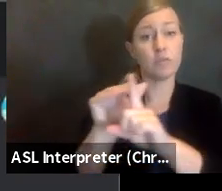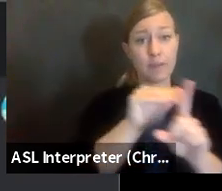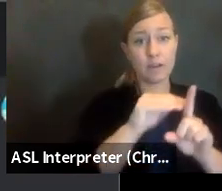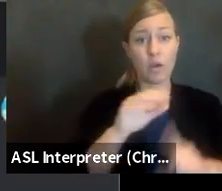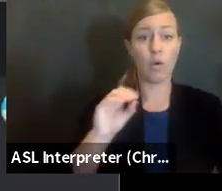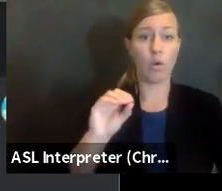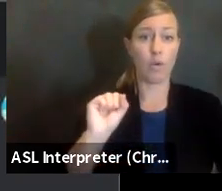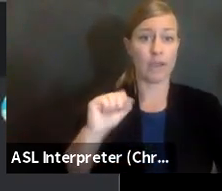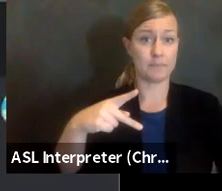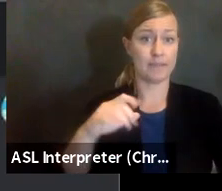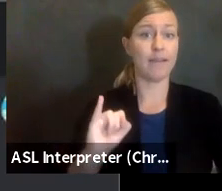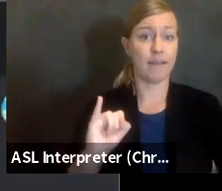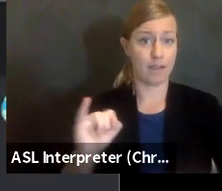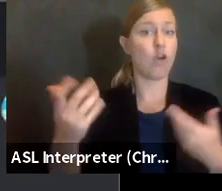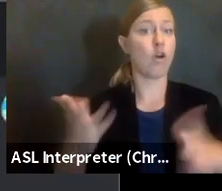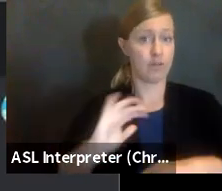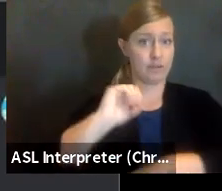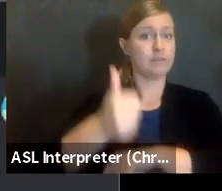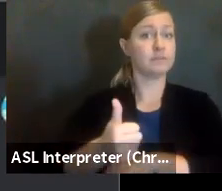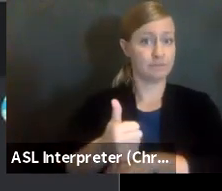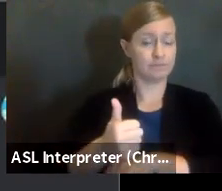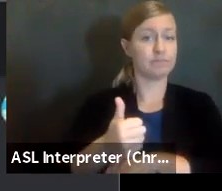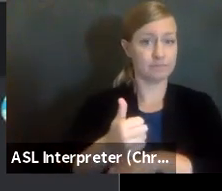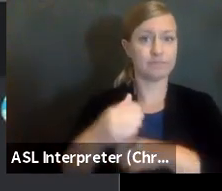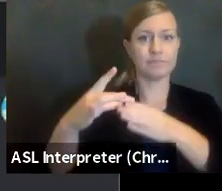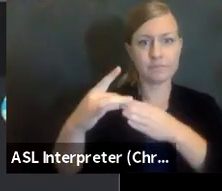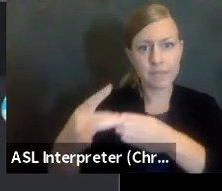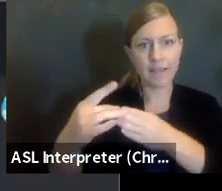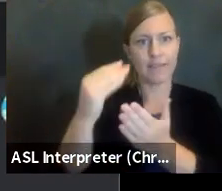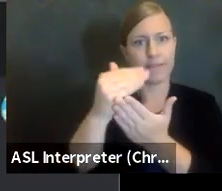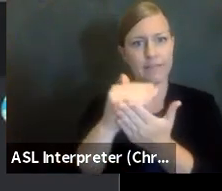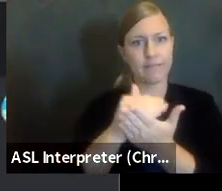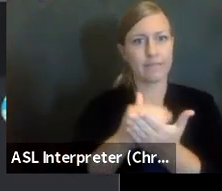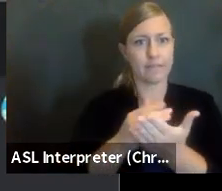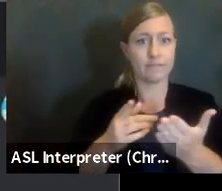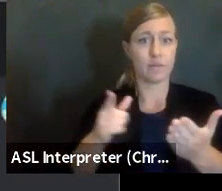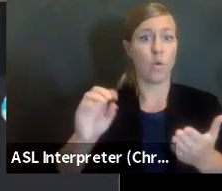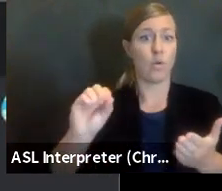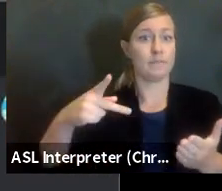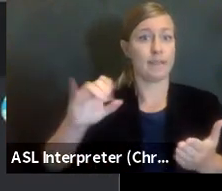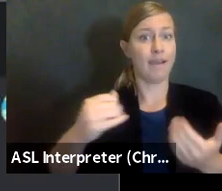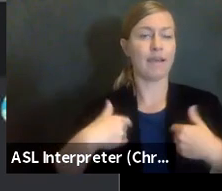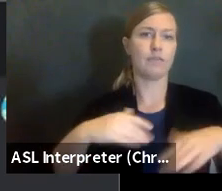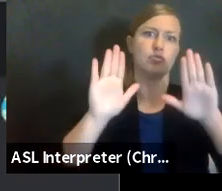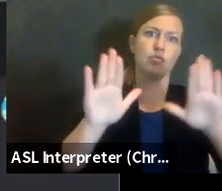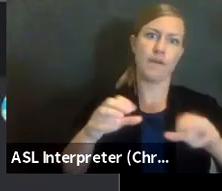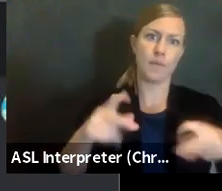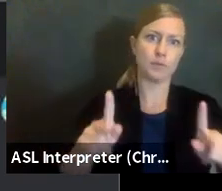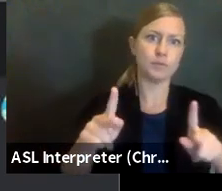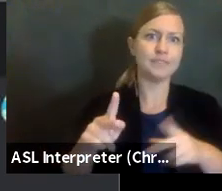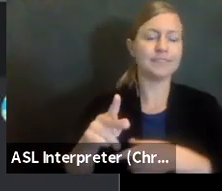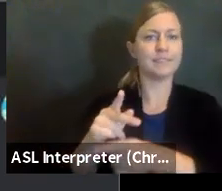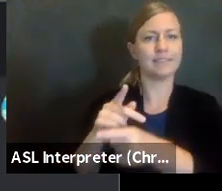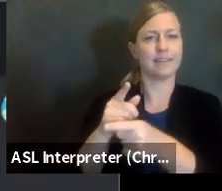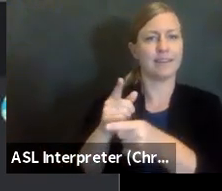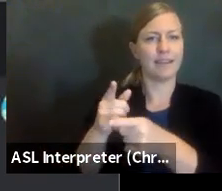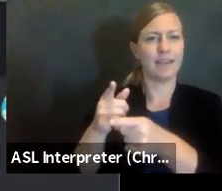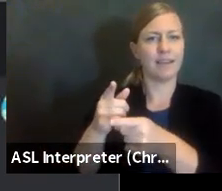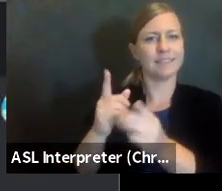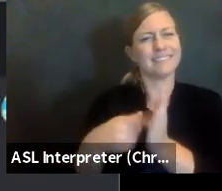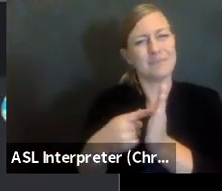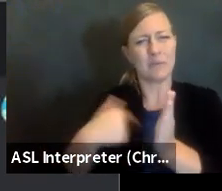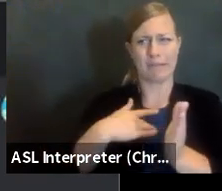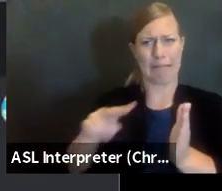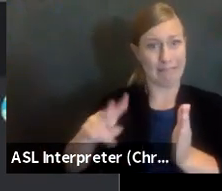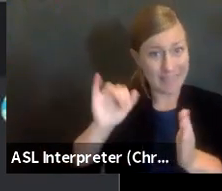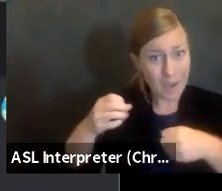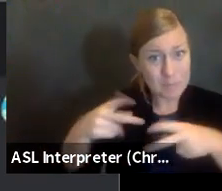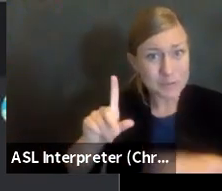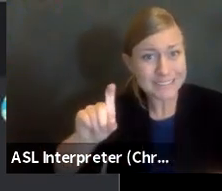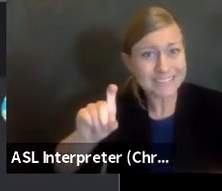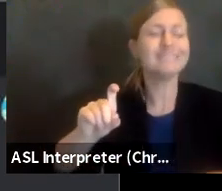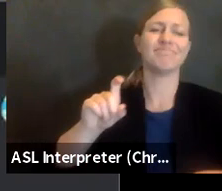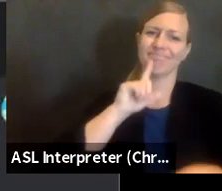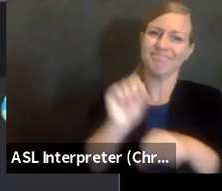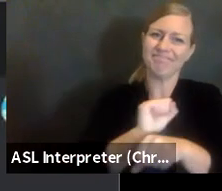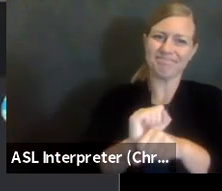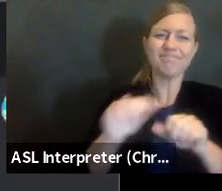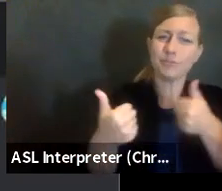ESD 101 - Jeff Crawford: they gave us guidelines and they have a great opportunity at the center of their focus. It's a little difficult sometimes to think about that as an opportunity, but we really do have a wonderful opportunity to make incredible changes.